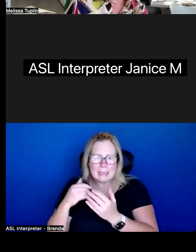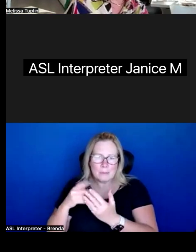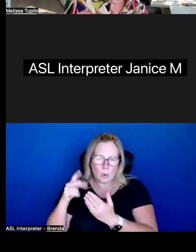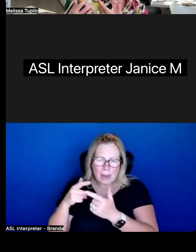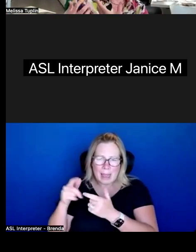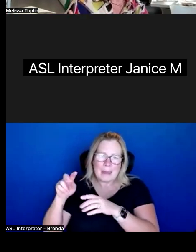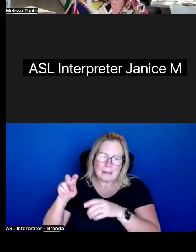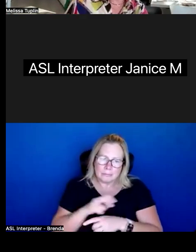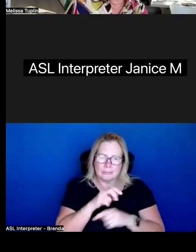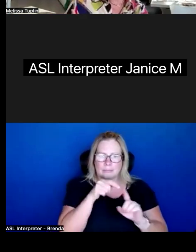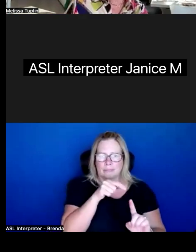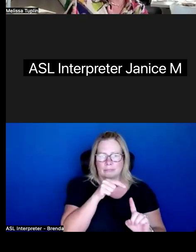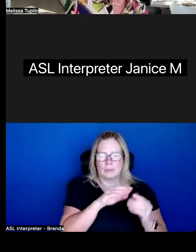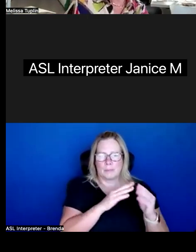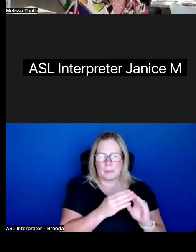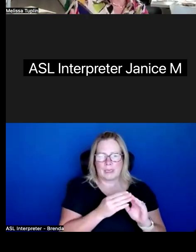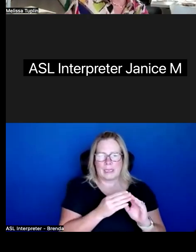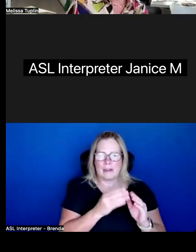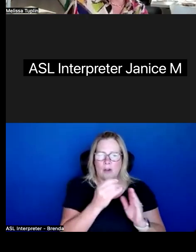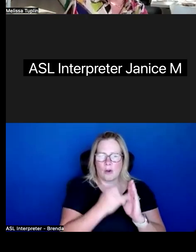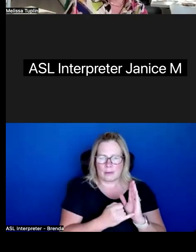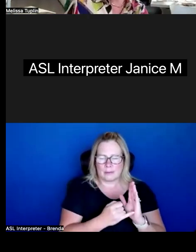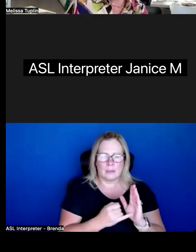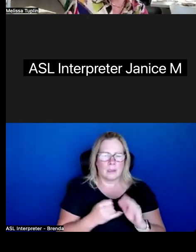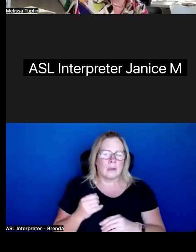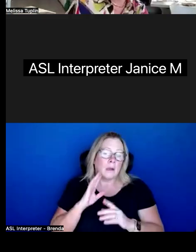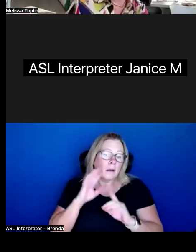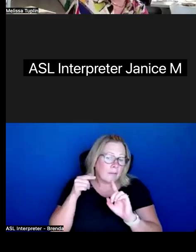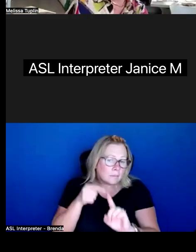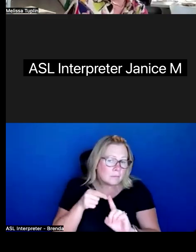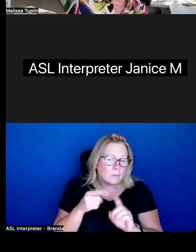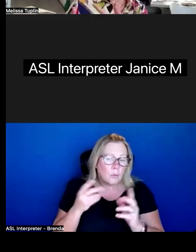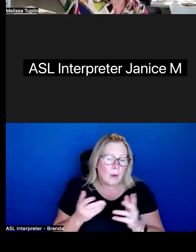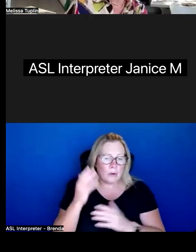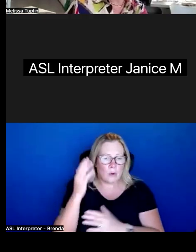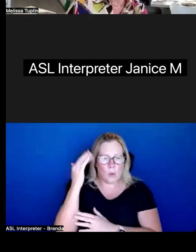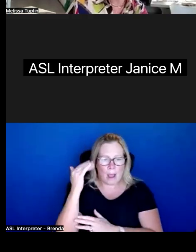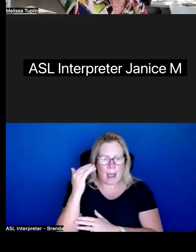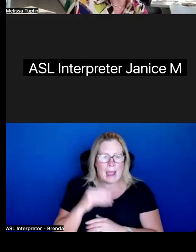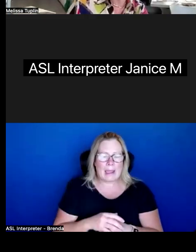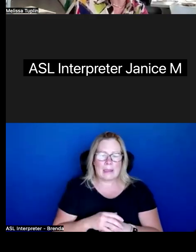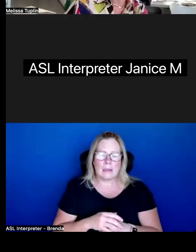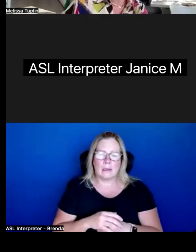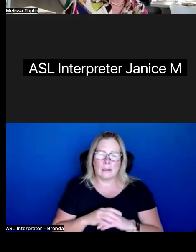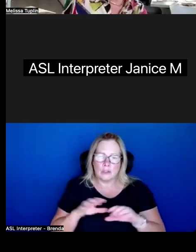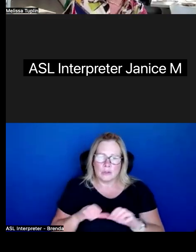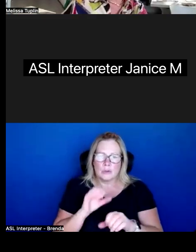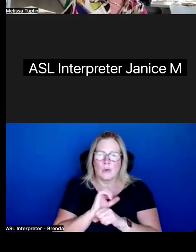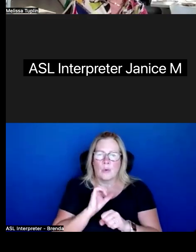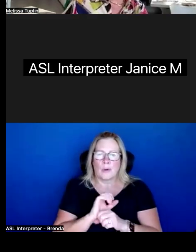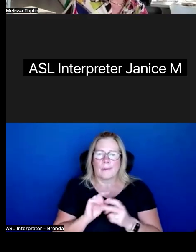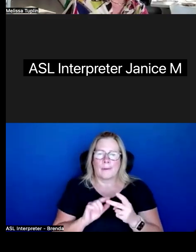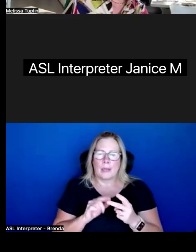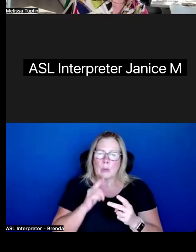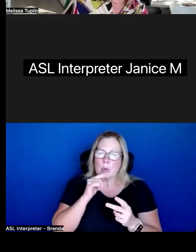focus is on why: Why do you do your work and who do you intend to serve as your primary goal here?